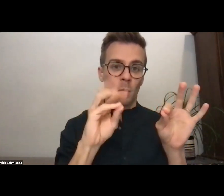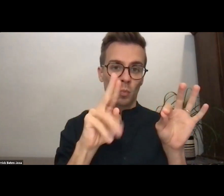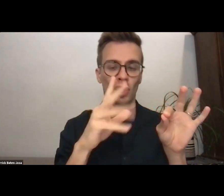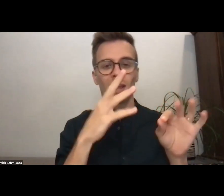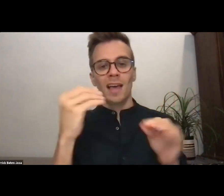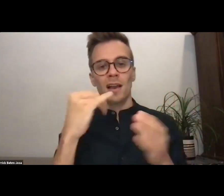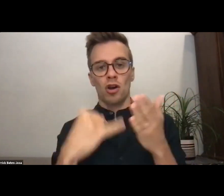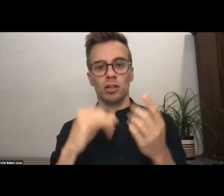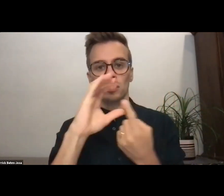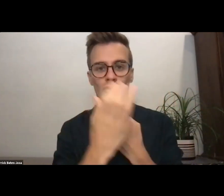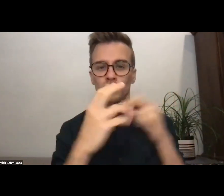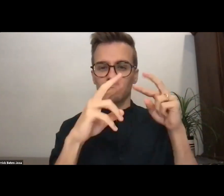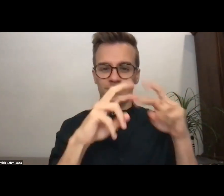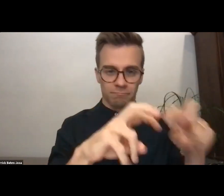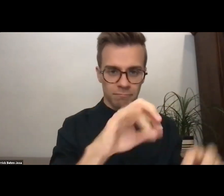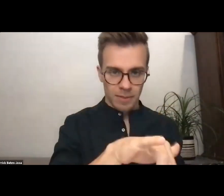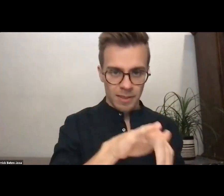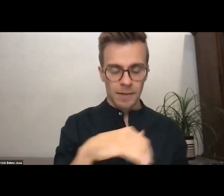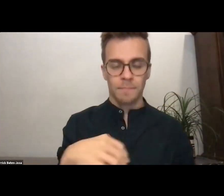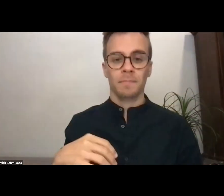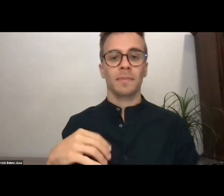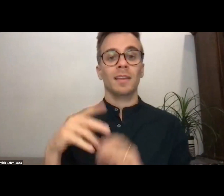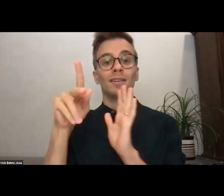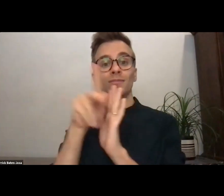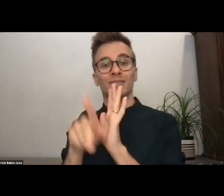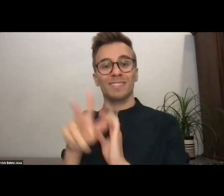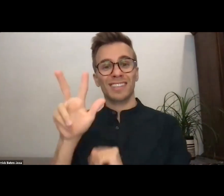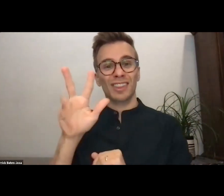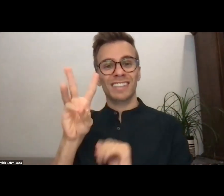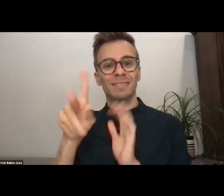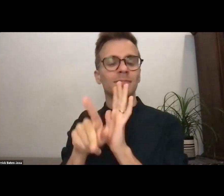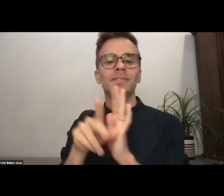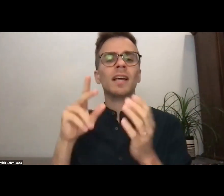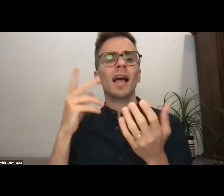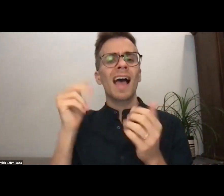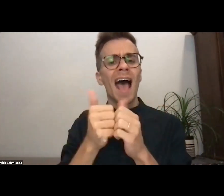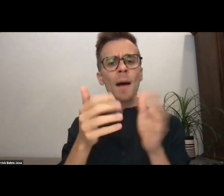And so what I did was I selected 2 of the elements, Framework and Arts & Culture. And I wanted to take a deeper dive into that.